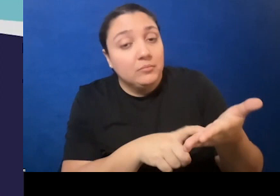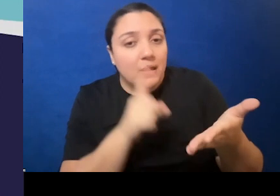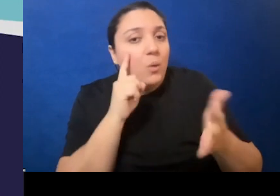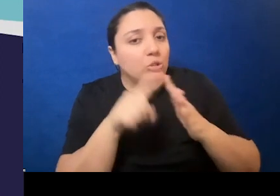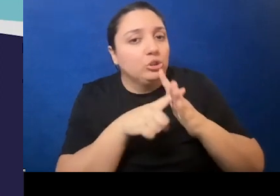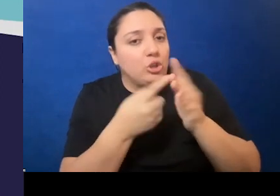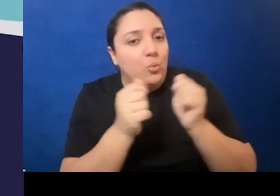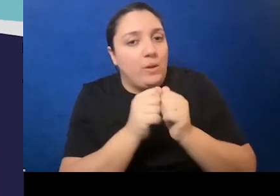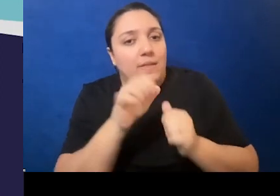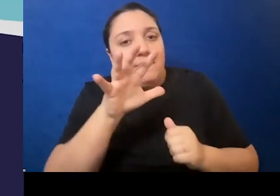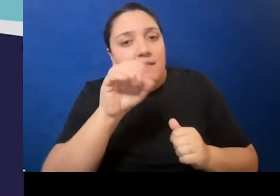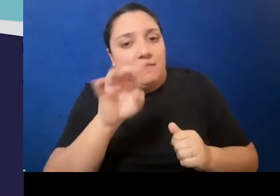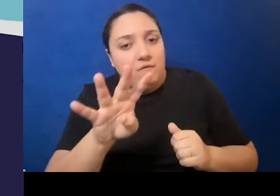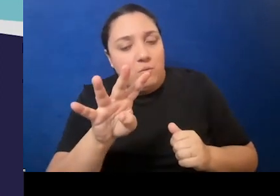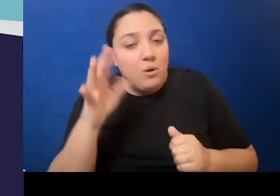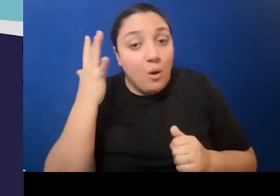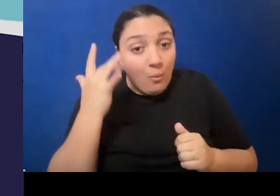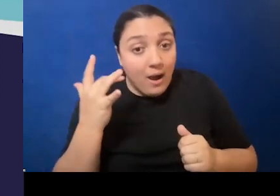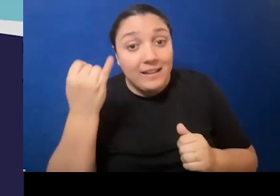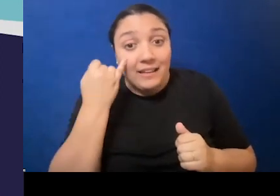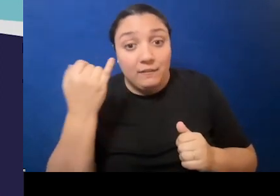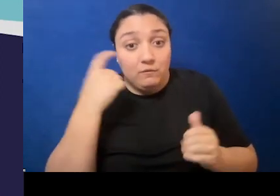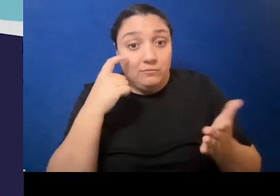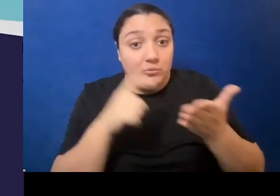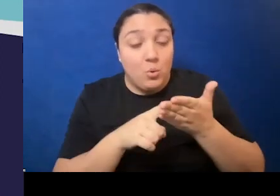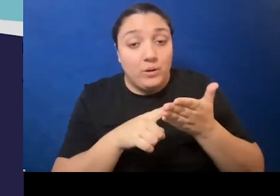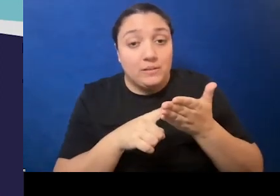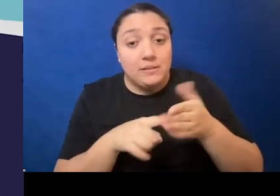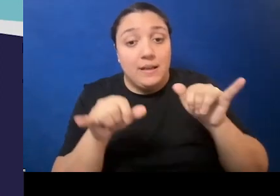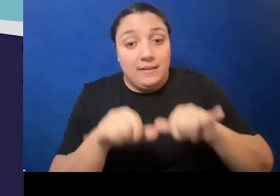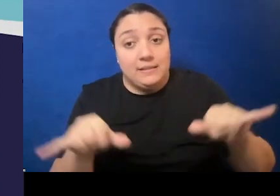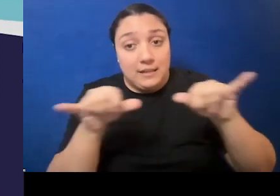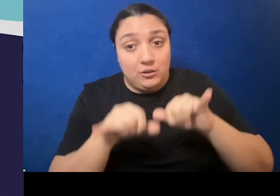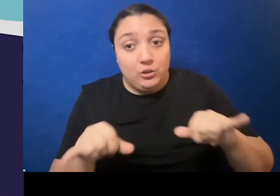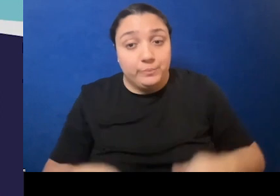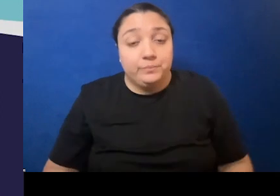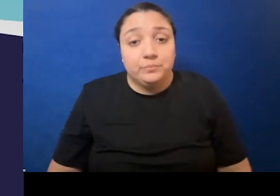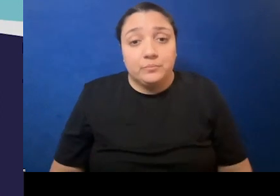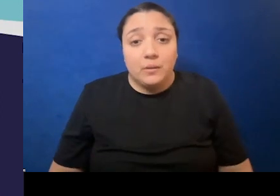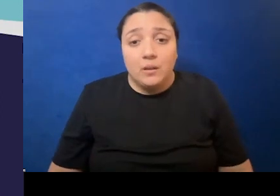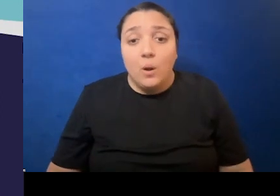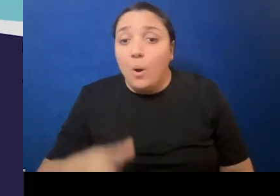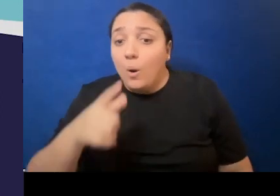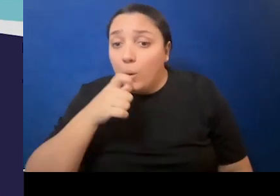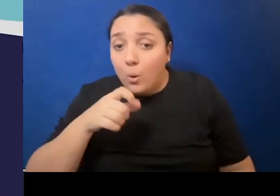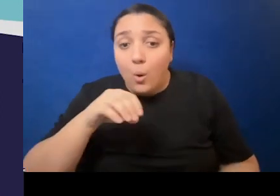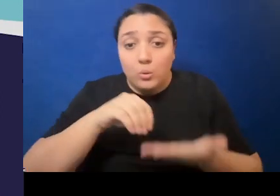WORK WITH ANXIETY WILL START WITH 504. IF YOU LOOK AT THE STANDARD FOR